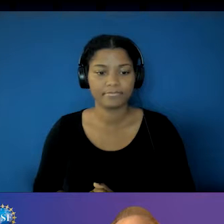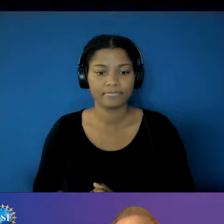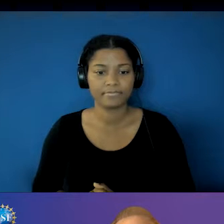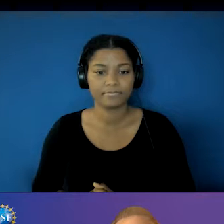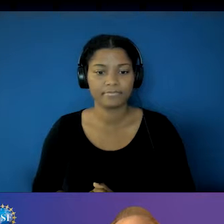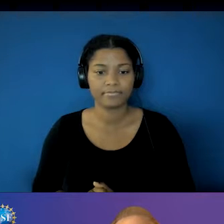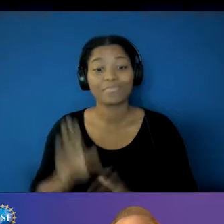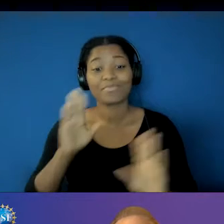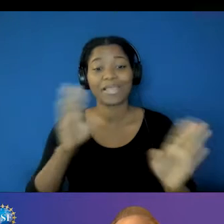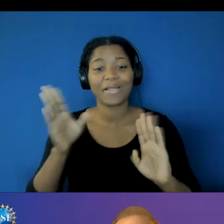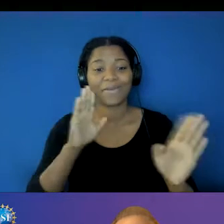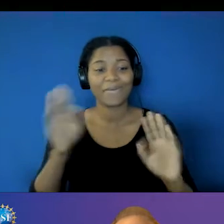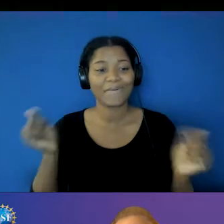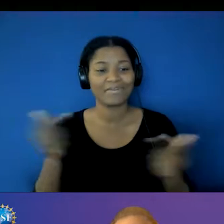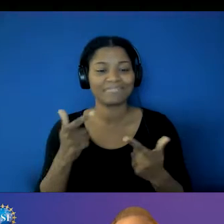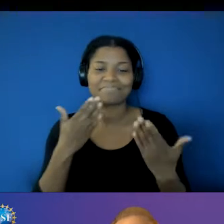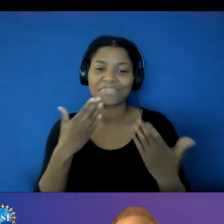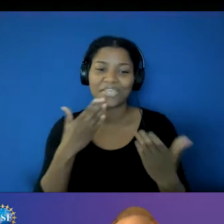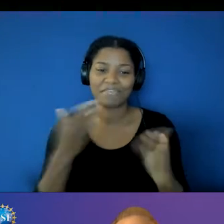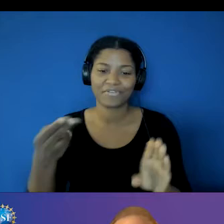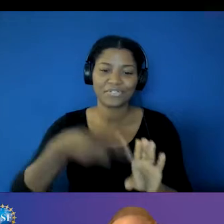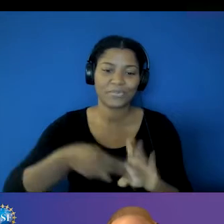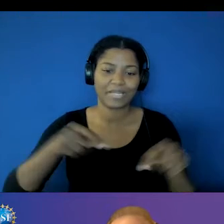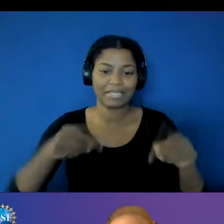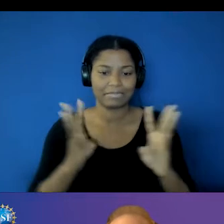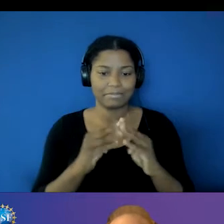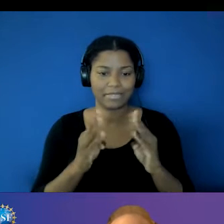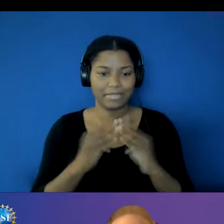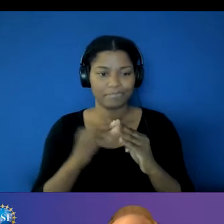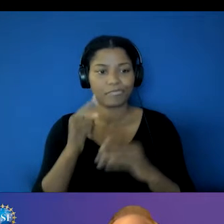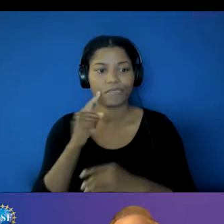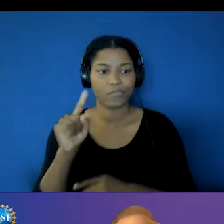Randy Phelps: Hello everyone, thank you for joining this session on the Major Research Instrumentation Program,